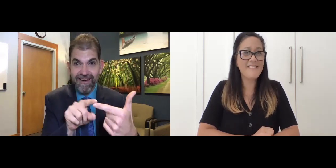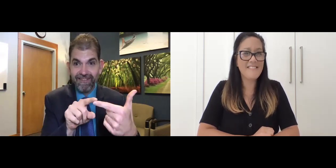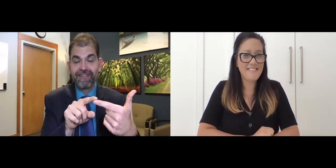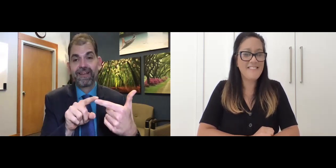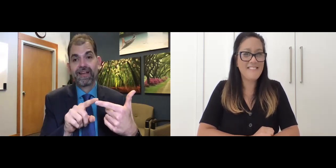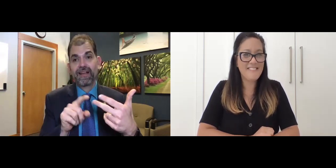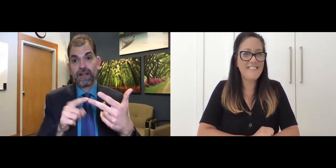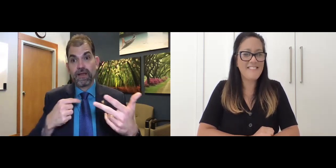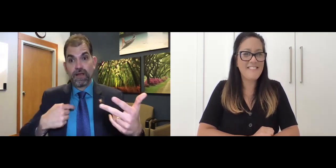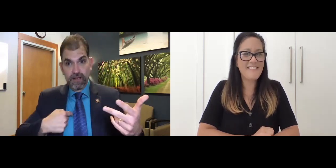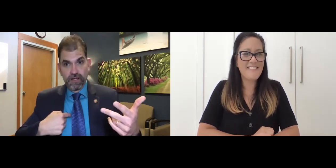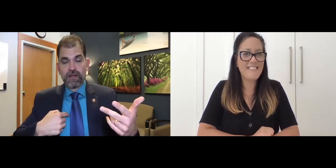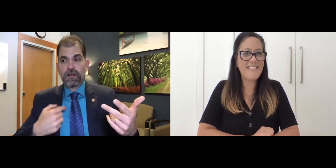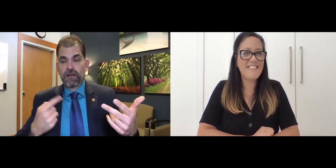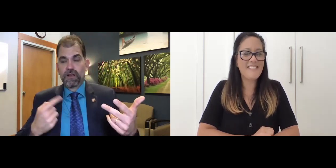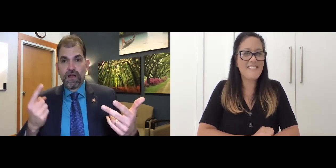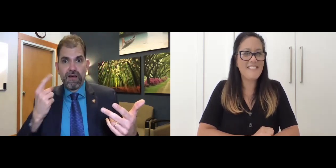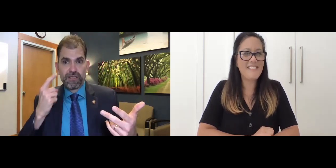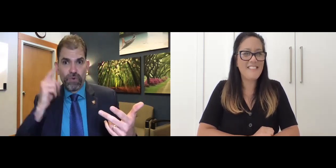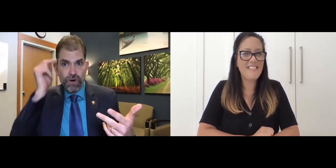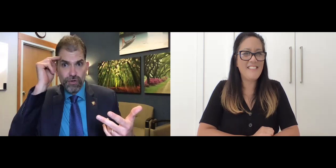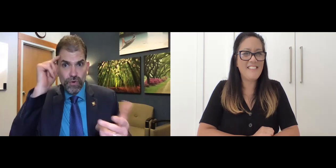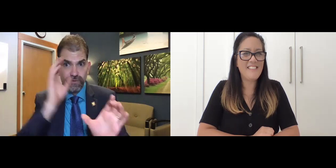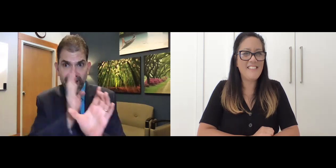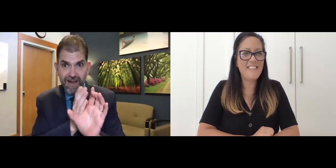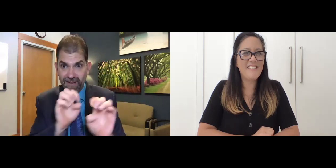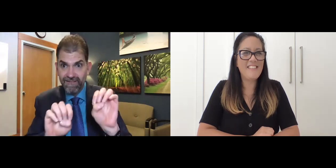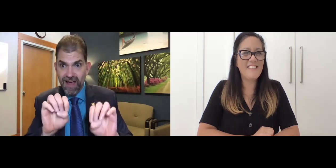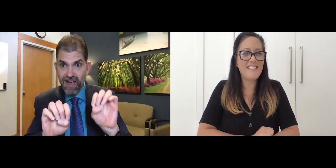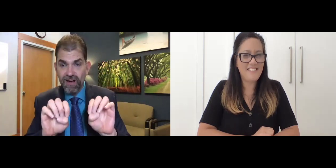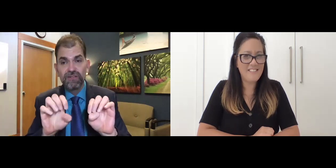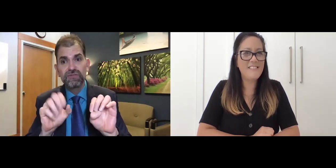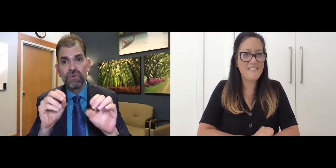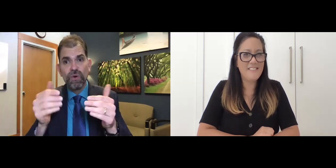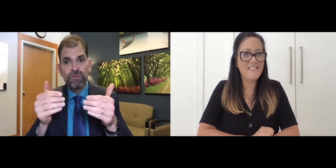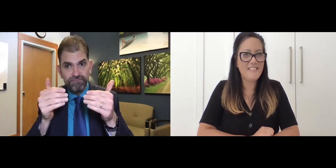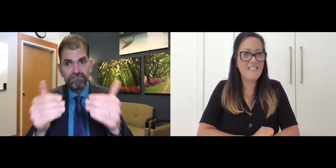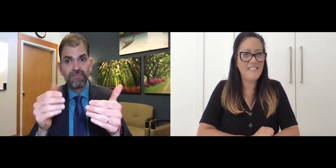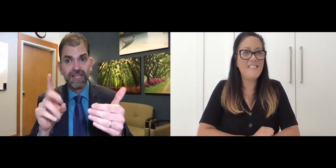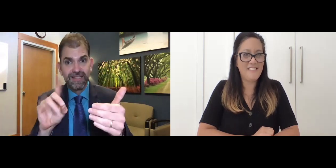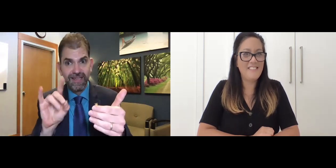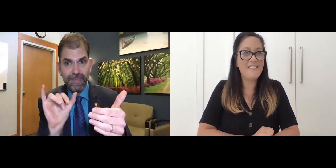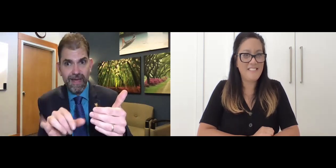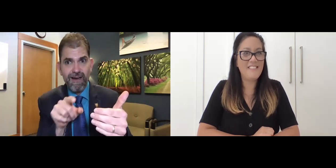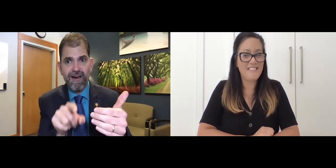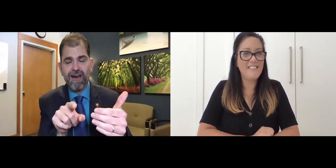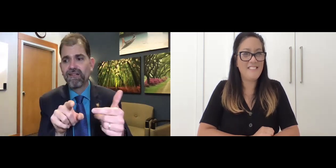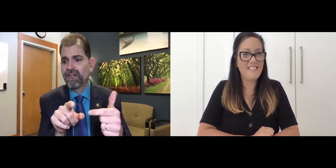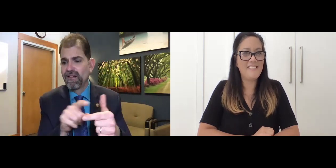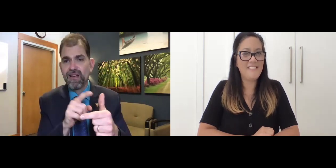without this coordinated care it would have been very difficult. Then from the neuropsych evaluation